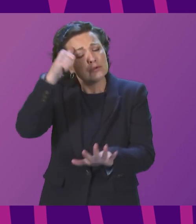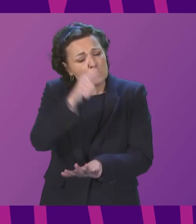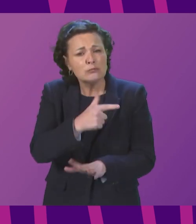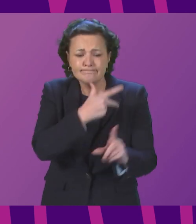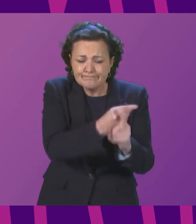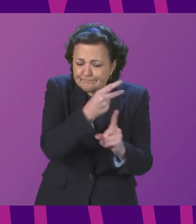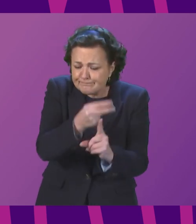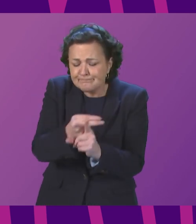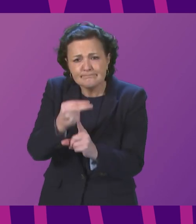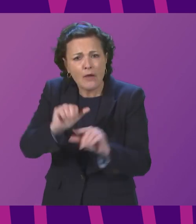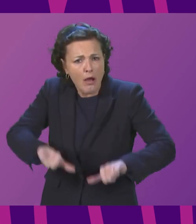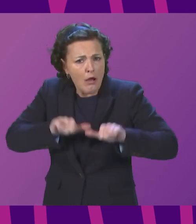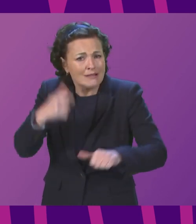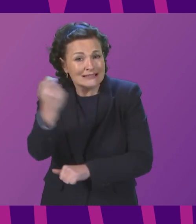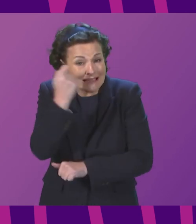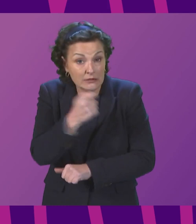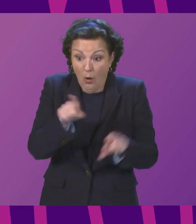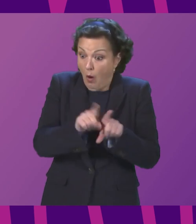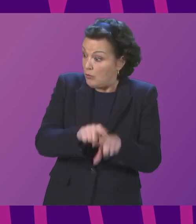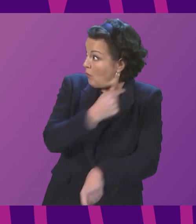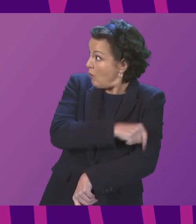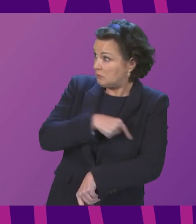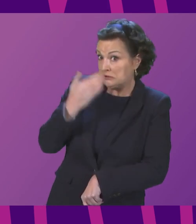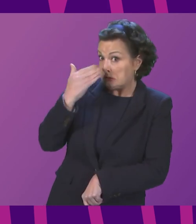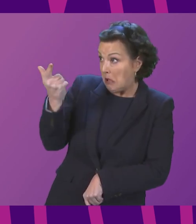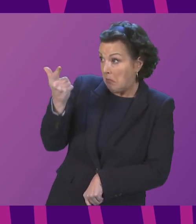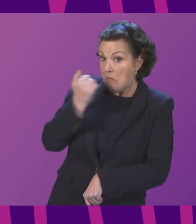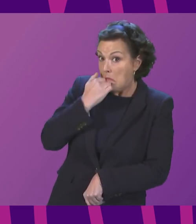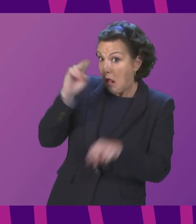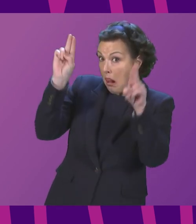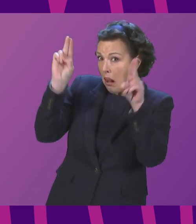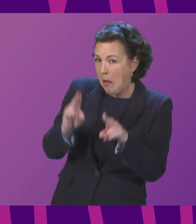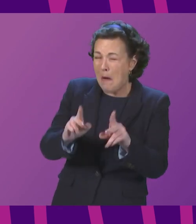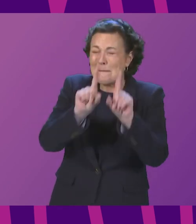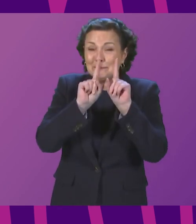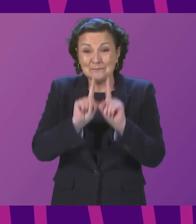apparently lower rate of hospitalisation from omicron, the sheer volume of people becoming